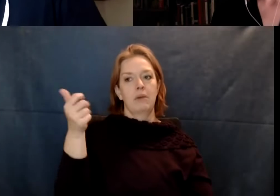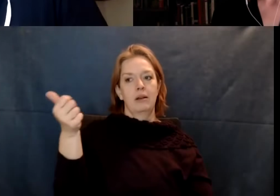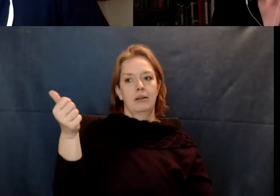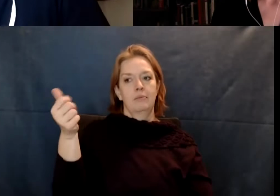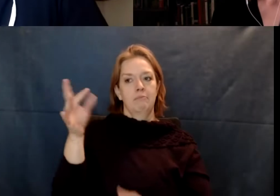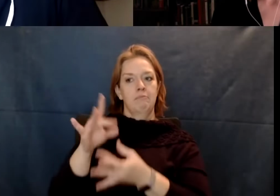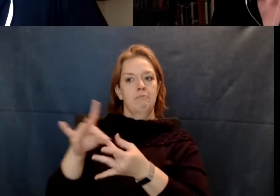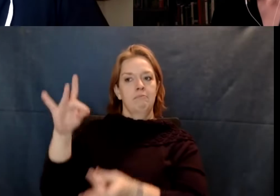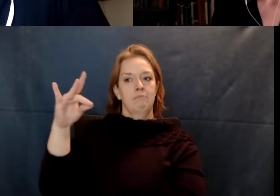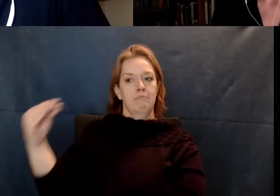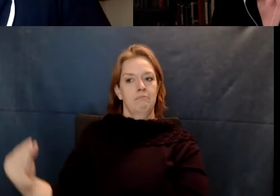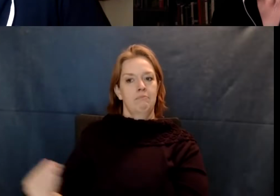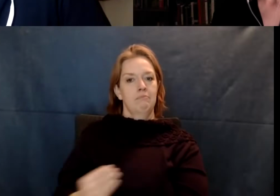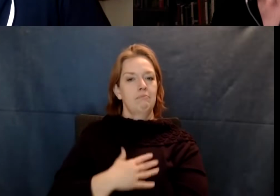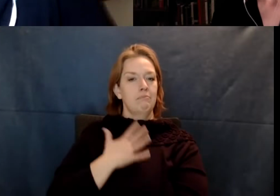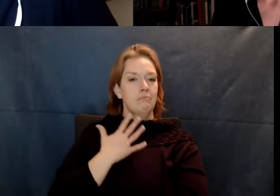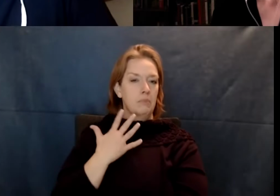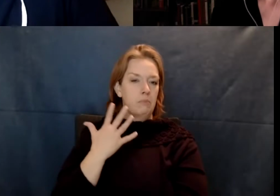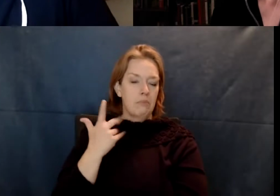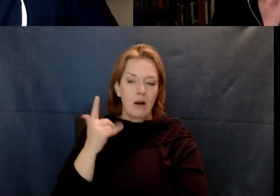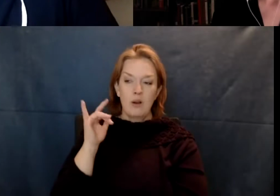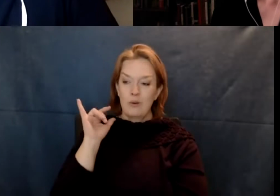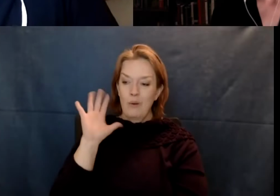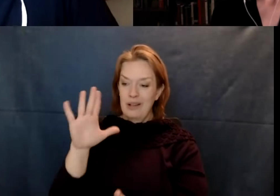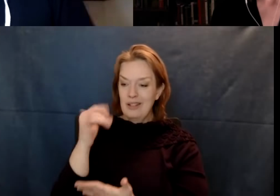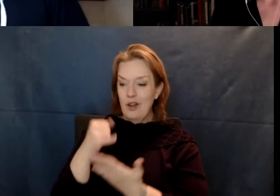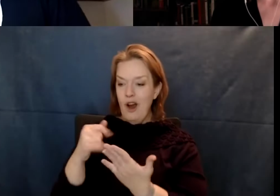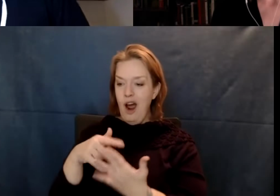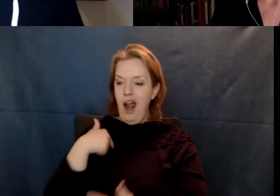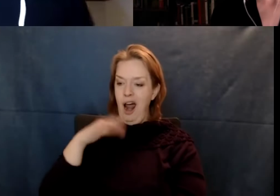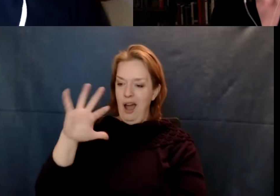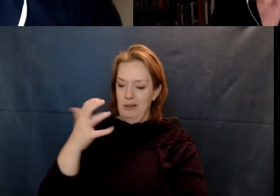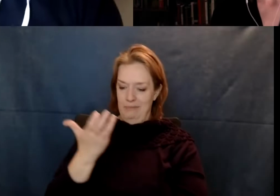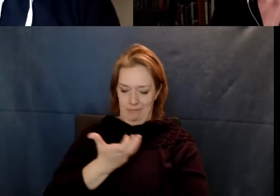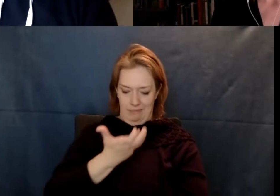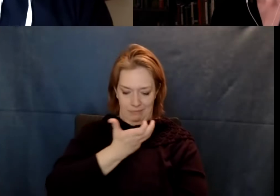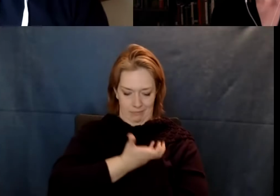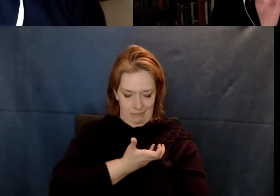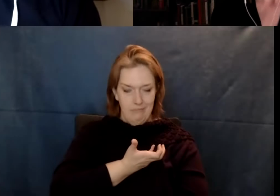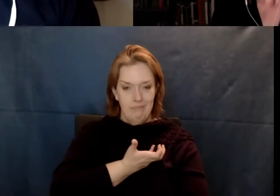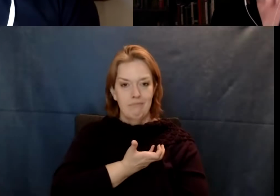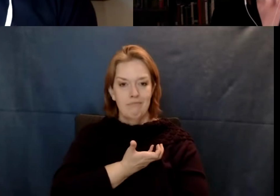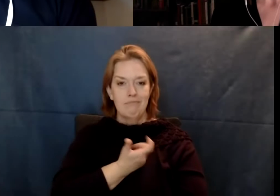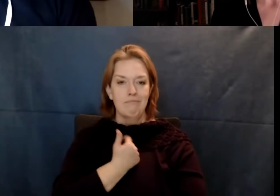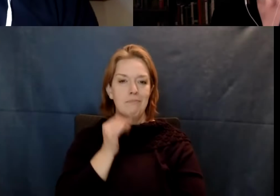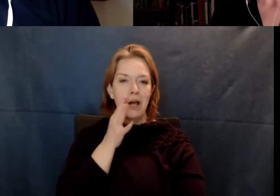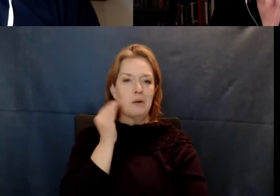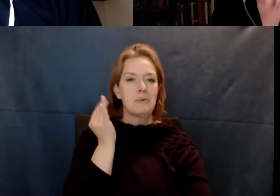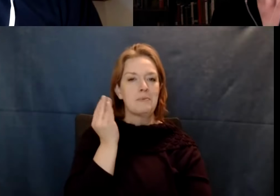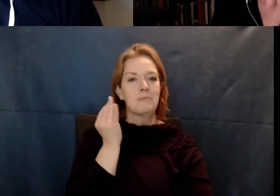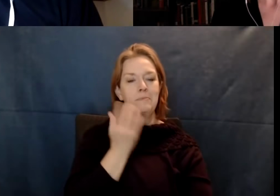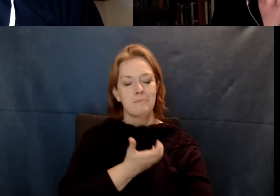see what else comes. K: We'll ask you again at the end of your stay and see if the answer is different.